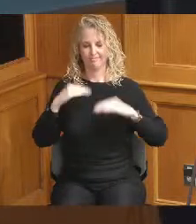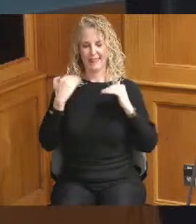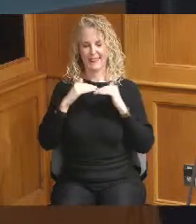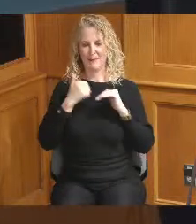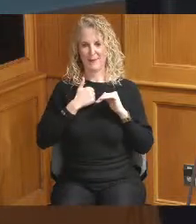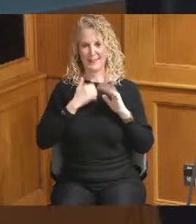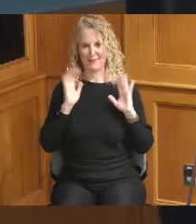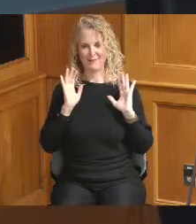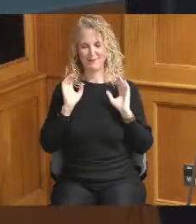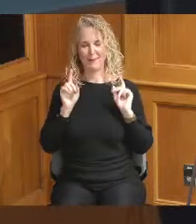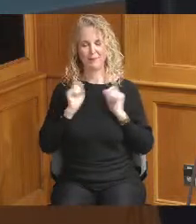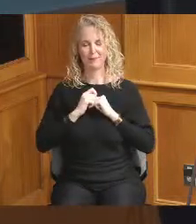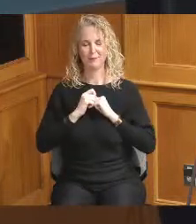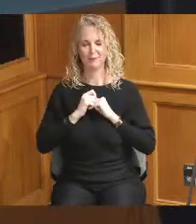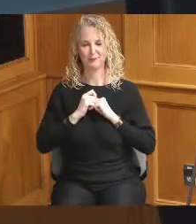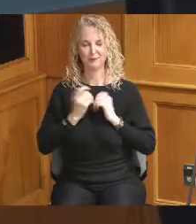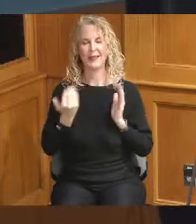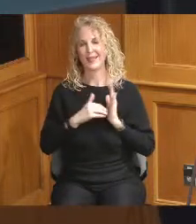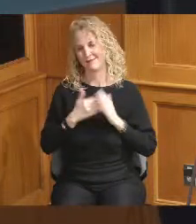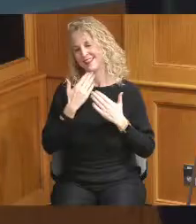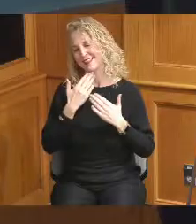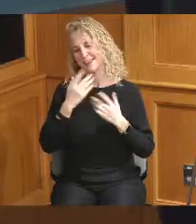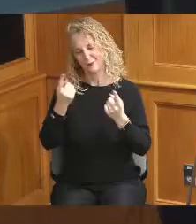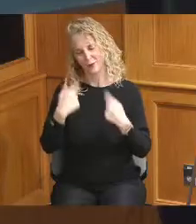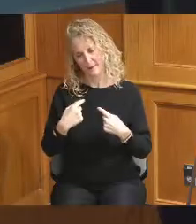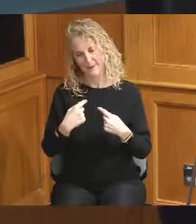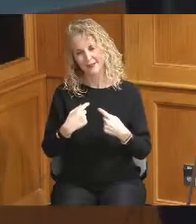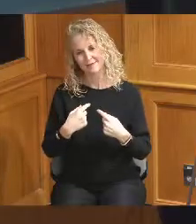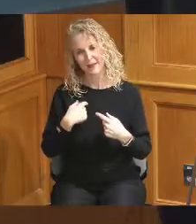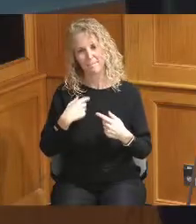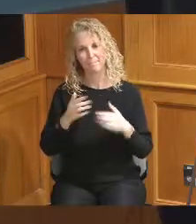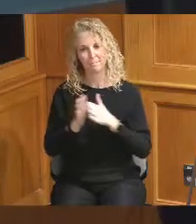some of these things but again thanks for the presentation and I'll look forward to getting